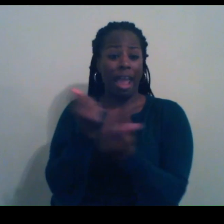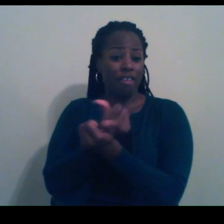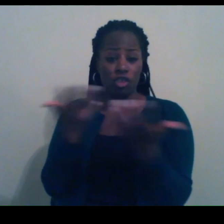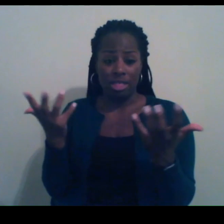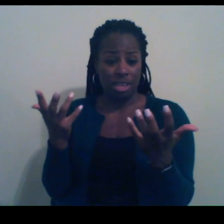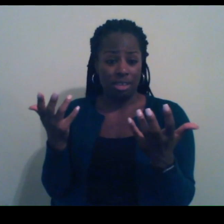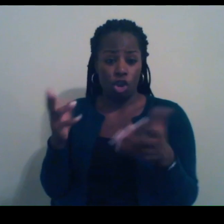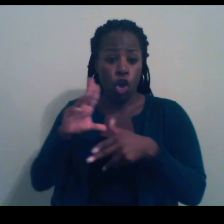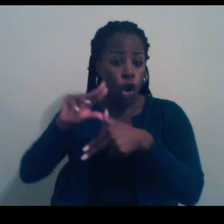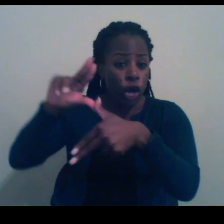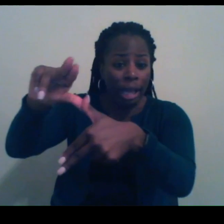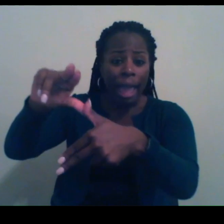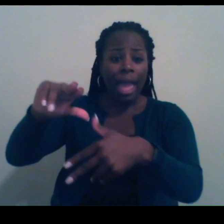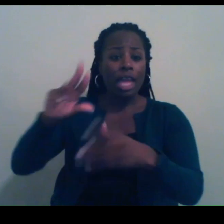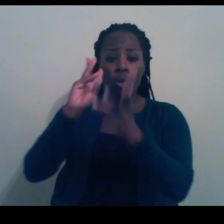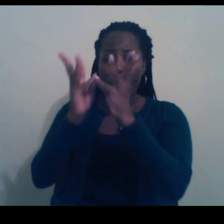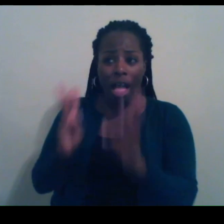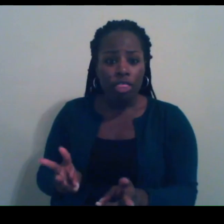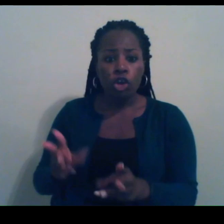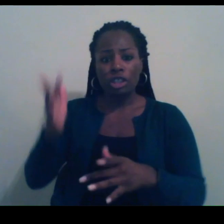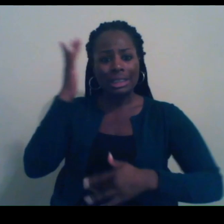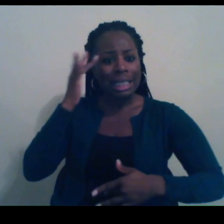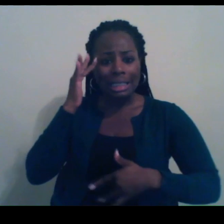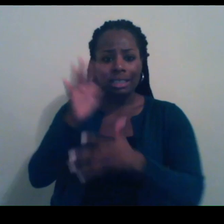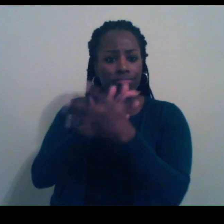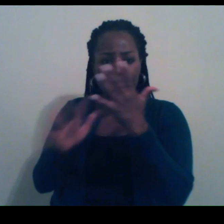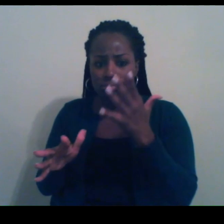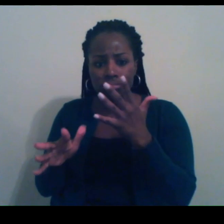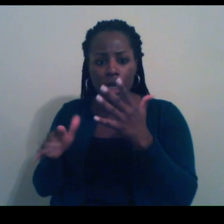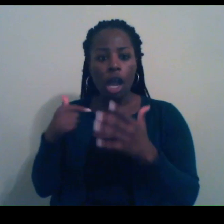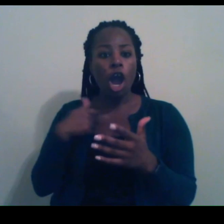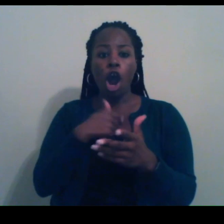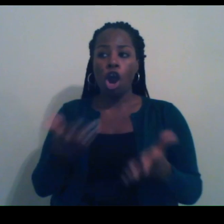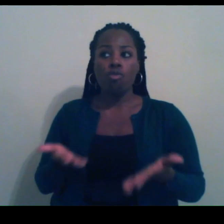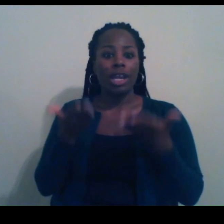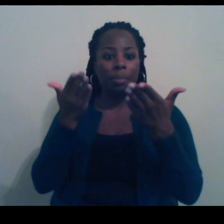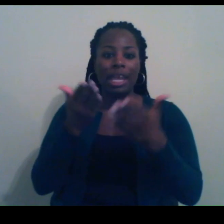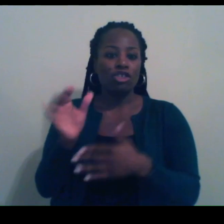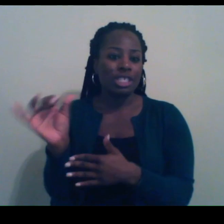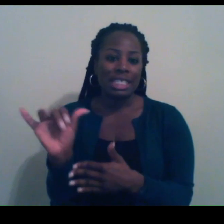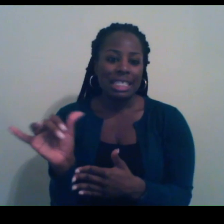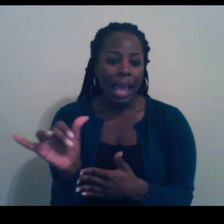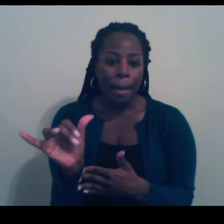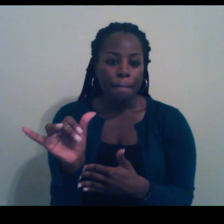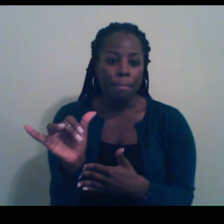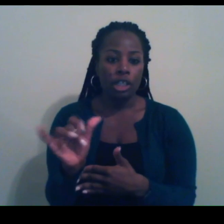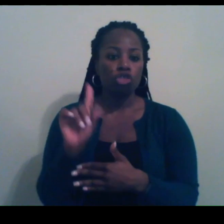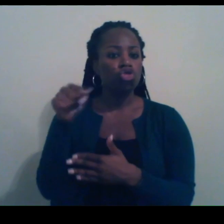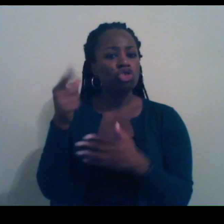and I really want people to reflect that in going to your (unclear) there's no travel